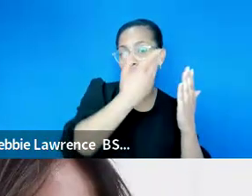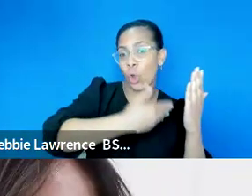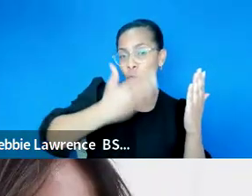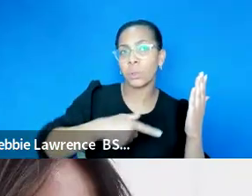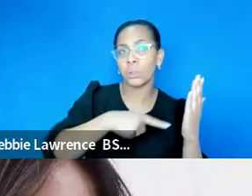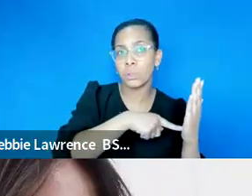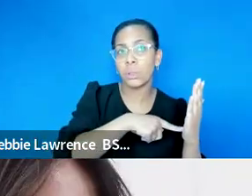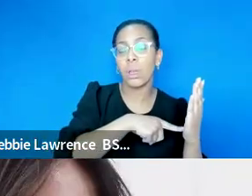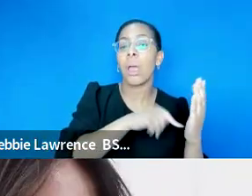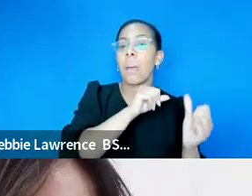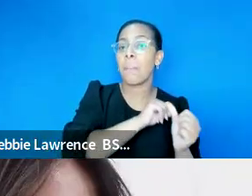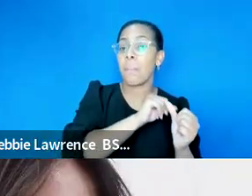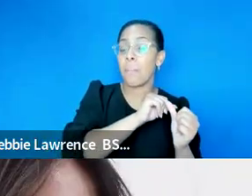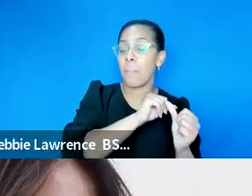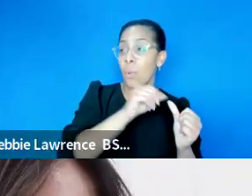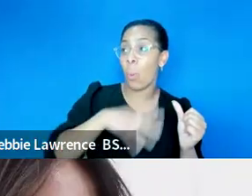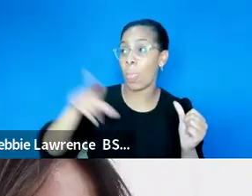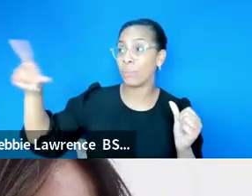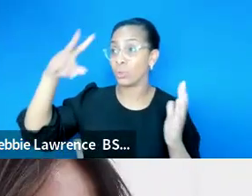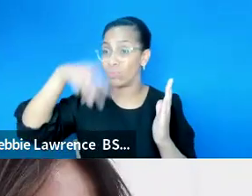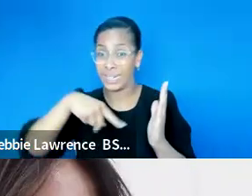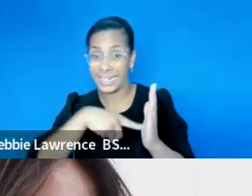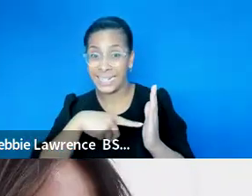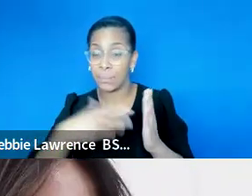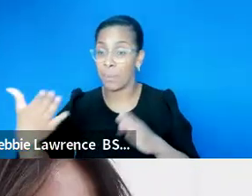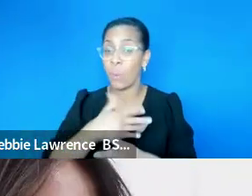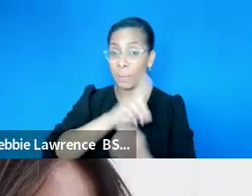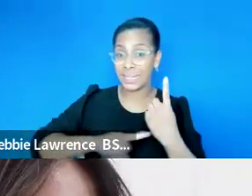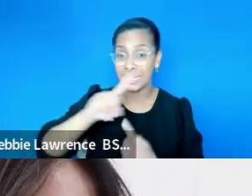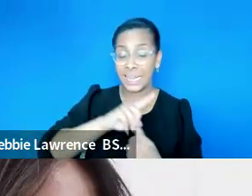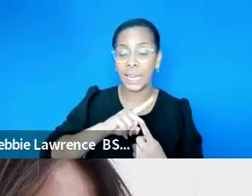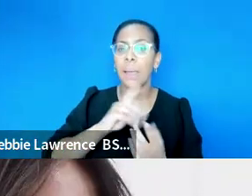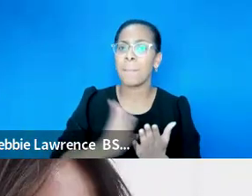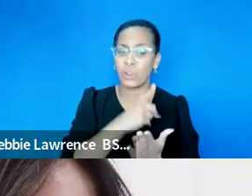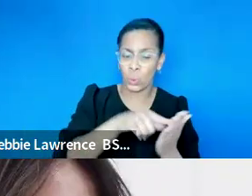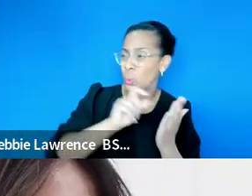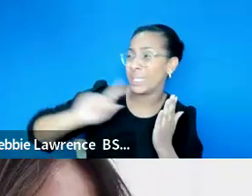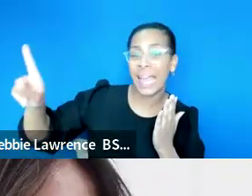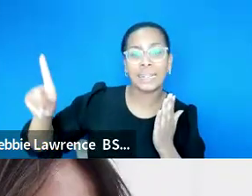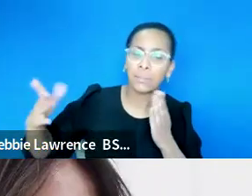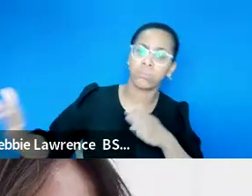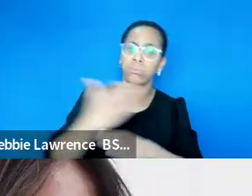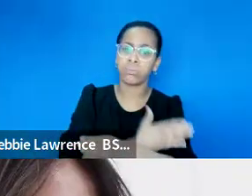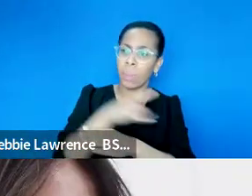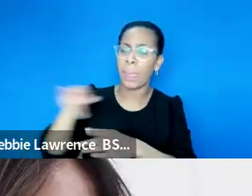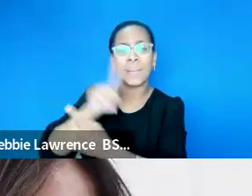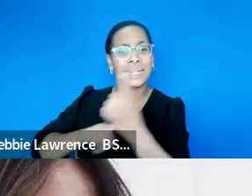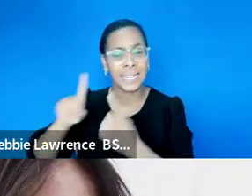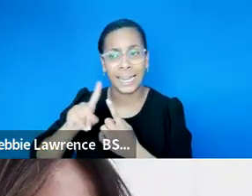leader to read or review ahead of your meeting, make sure that you send those in plenty of time. I know it sounds like